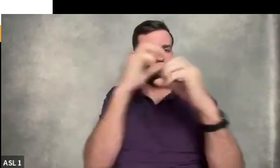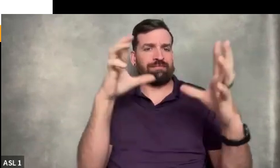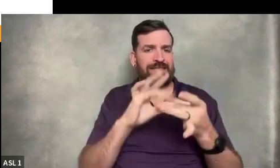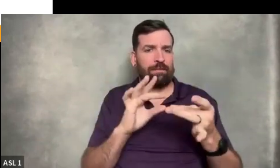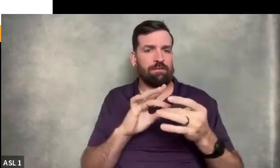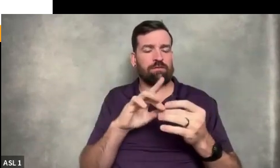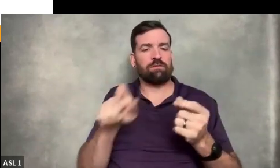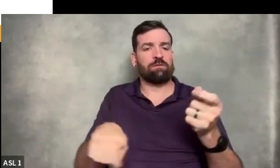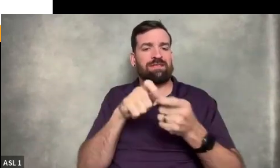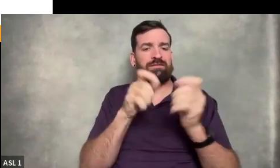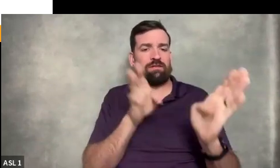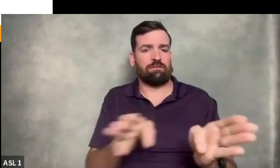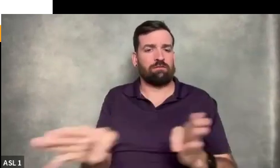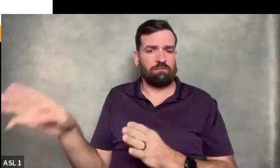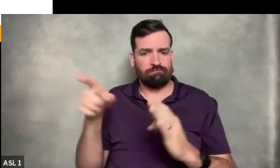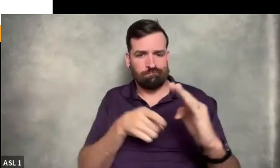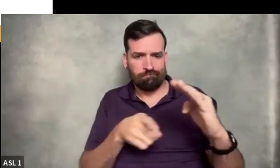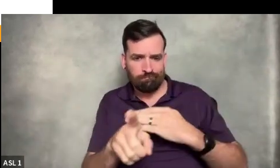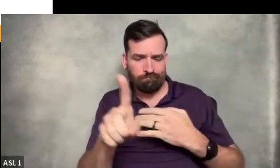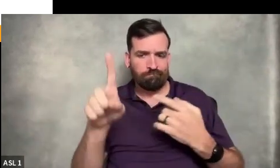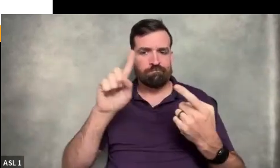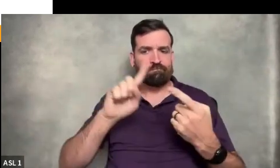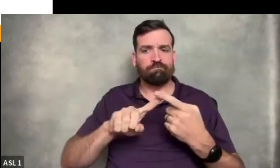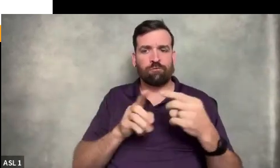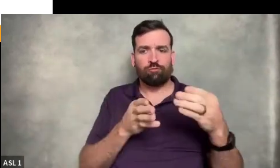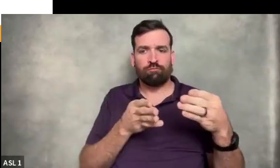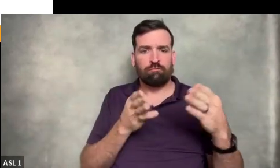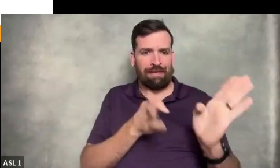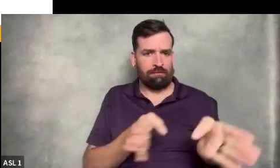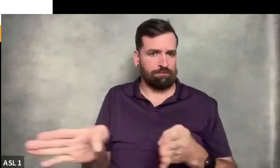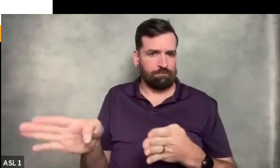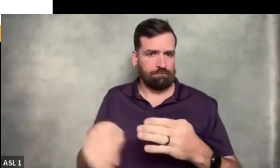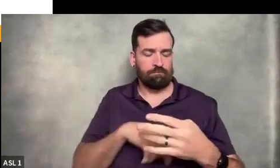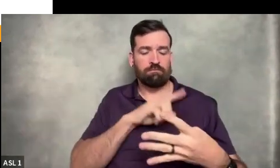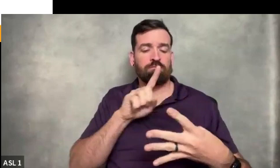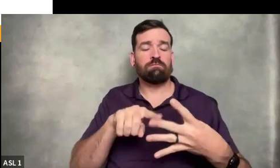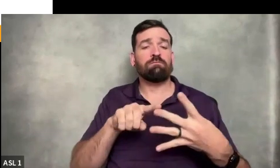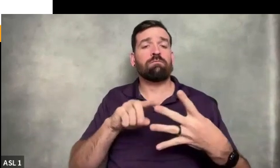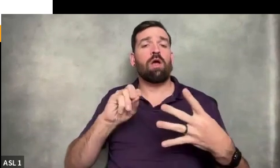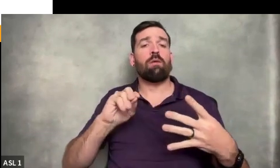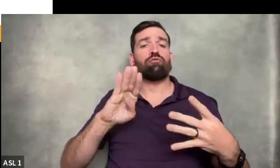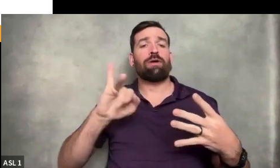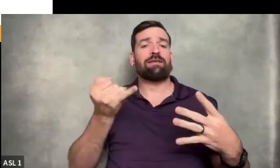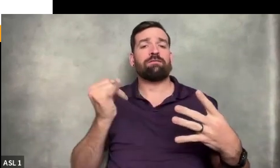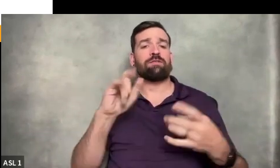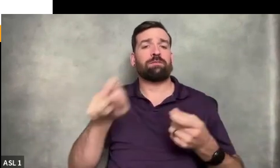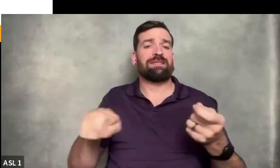direction in which the state or territory is moving. Objectives are the specific, measurable,